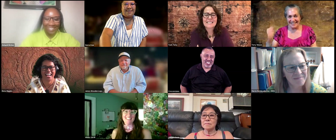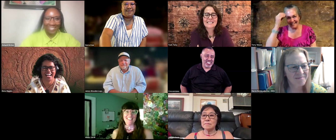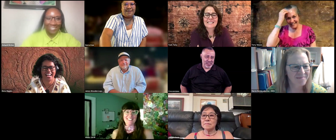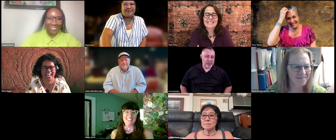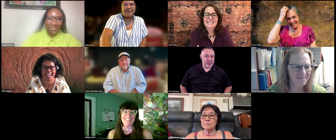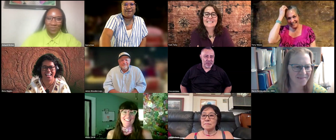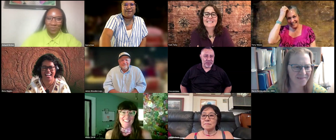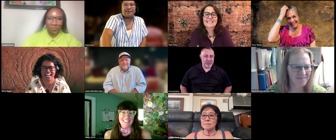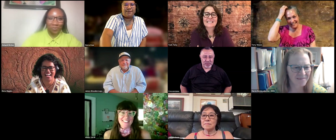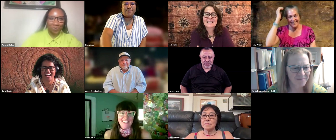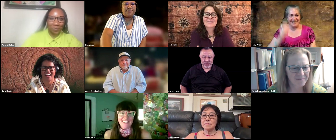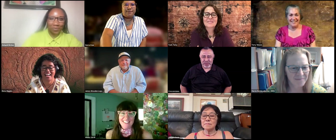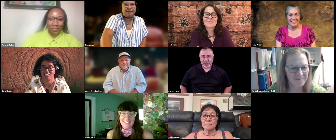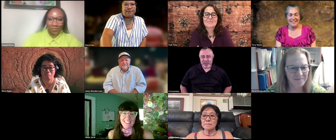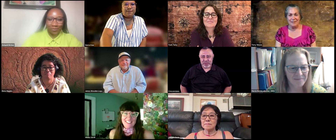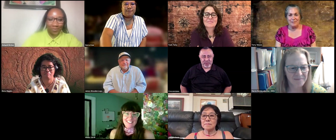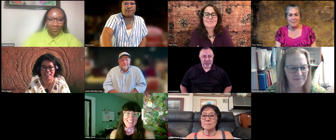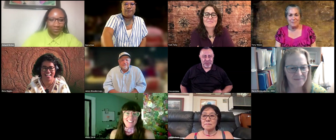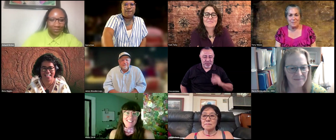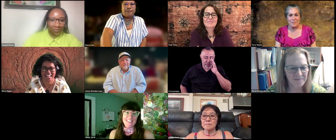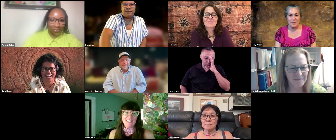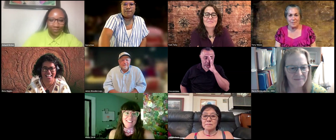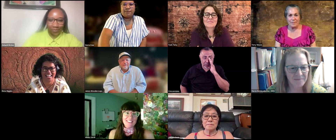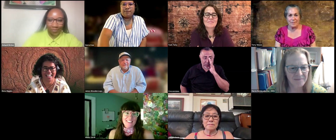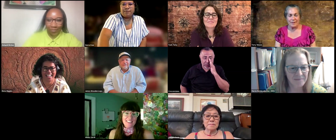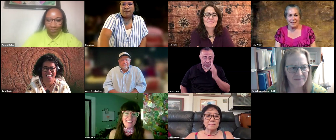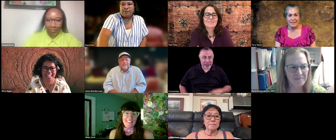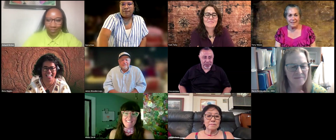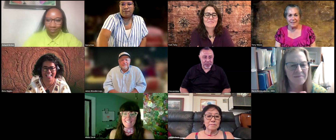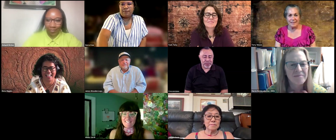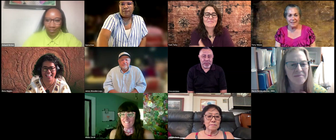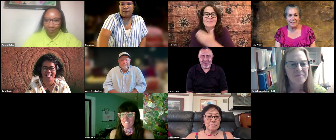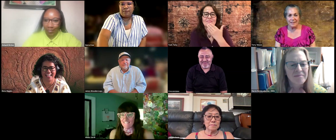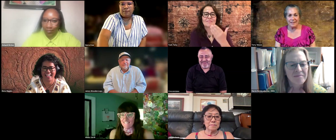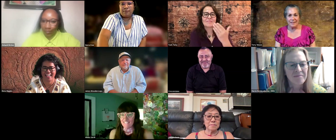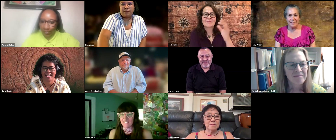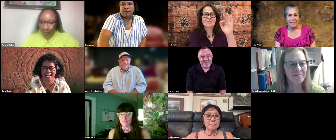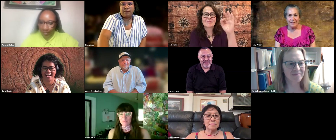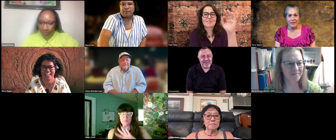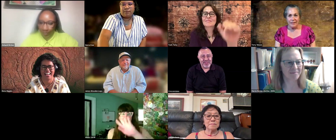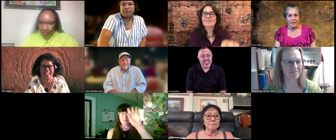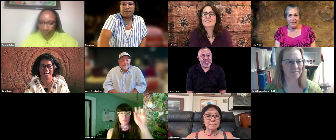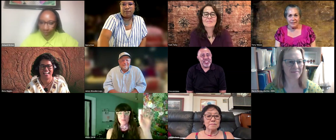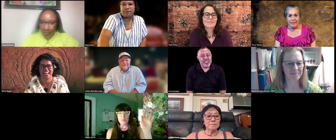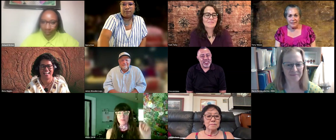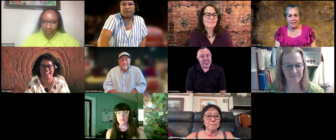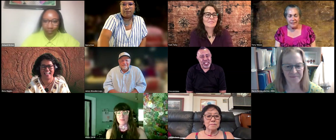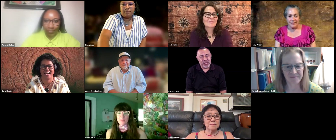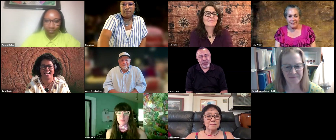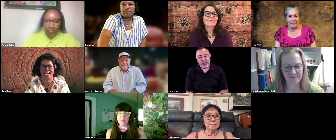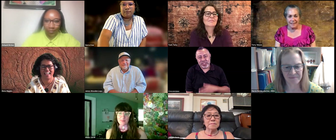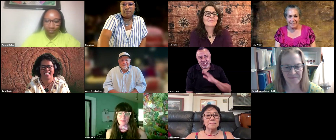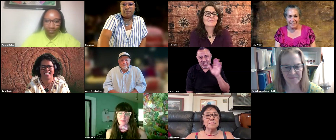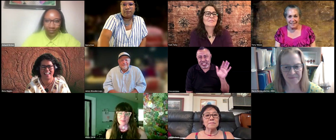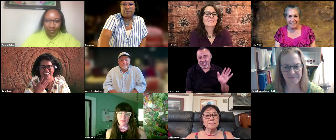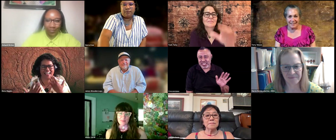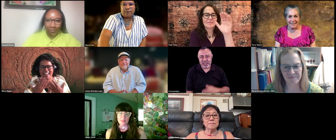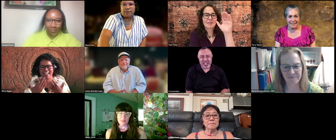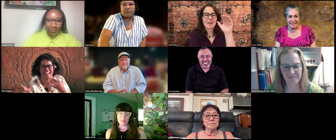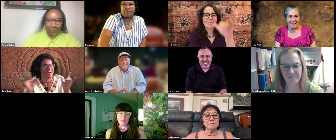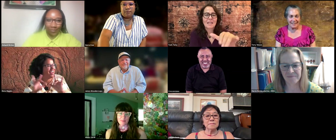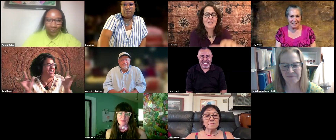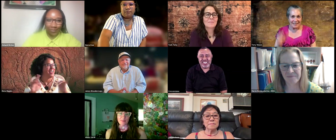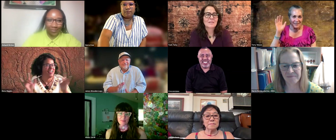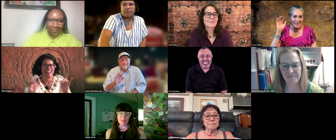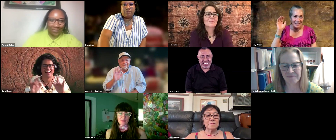How should